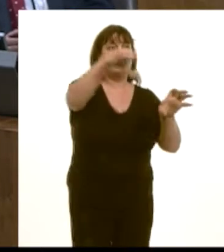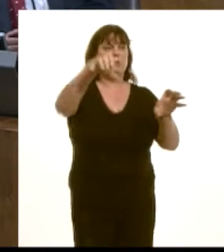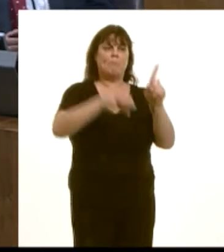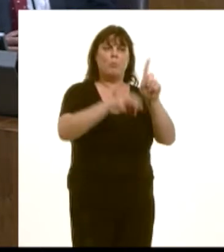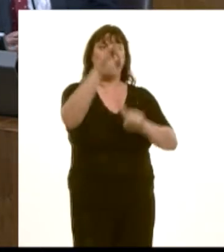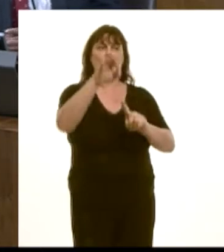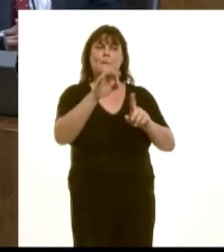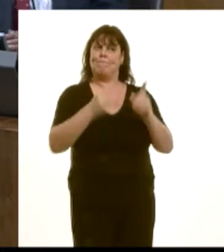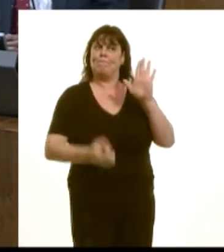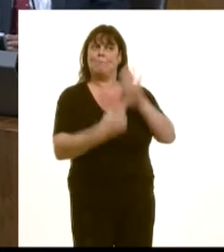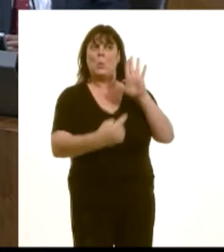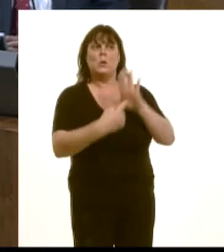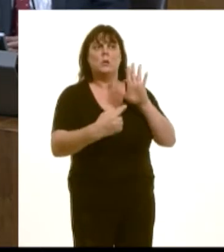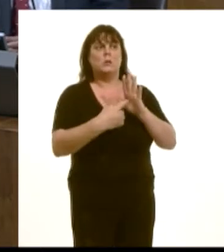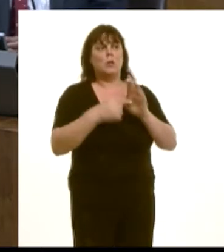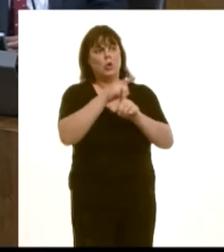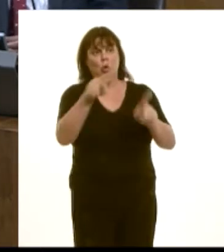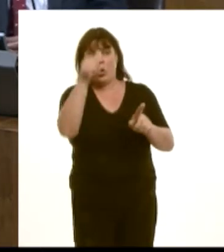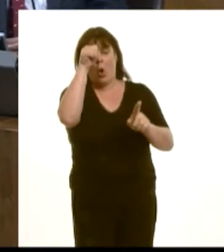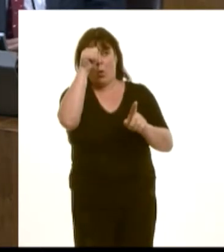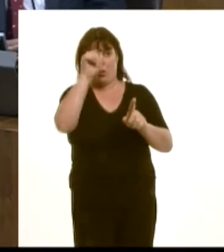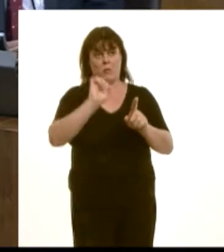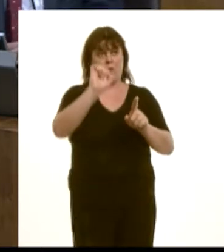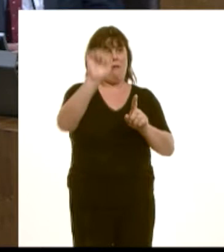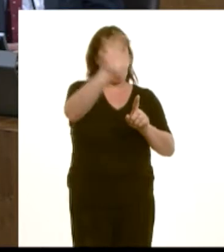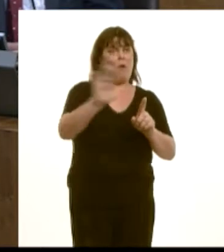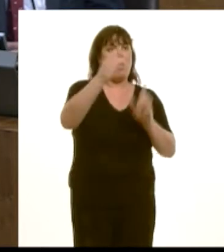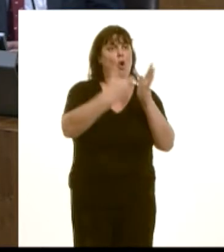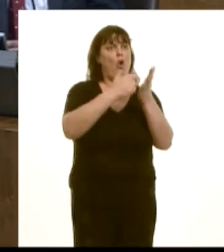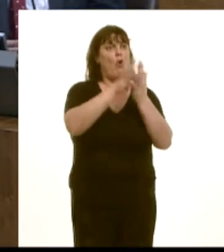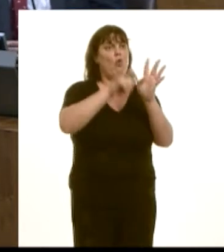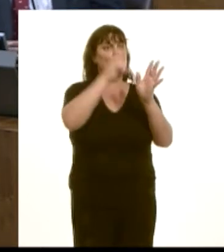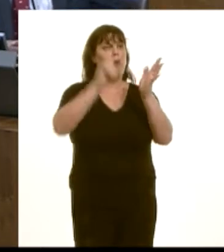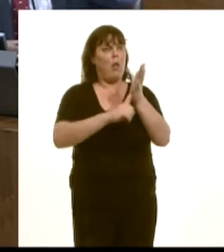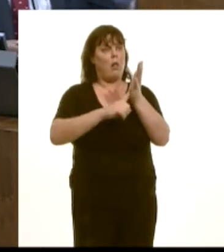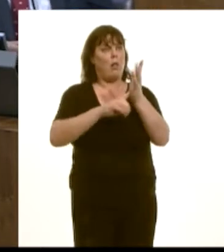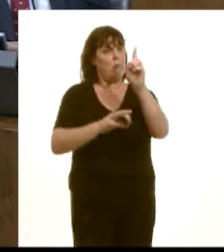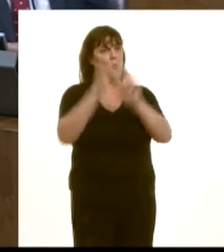be aware that we are undertaking station improvements at Rhyl, to provide a station that the people